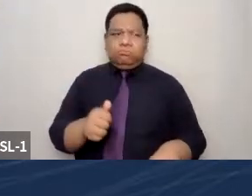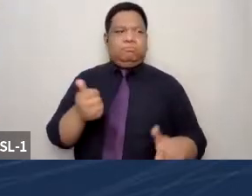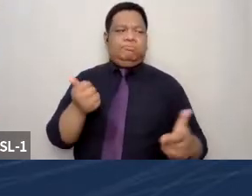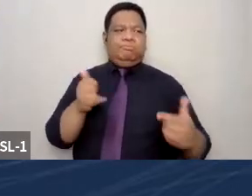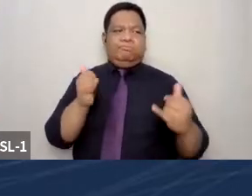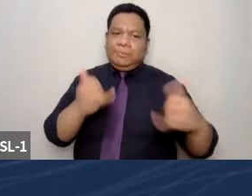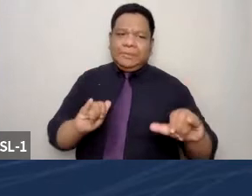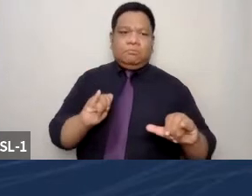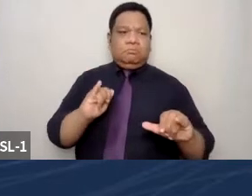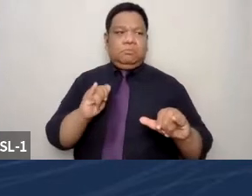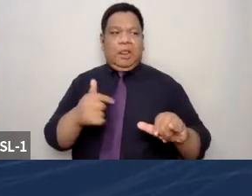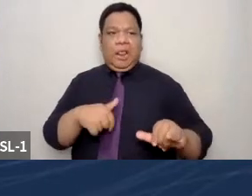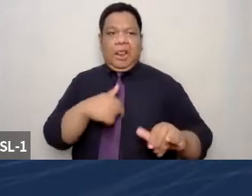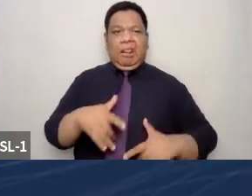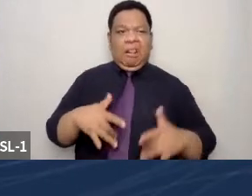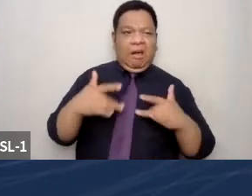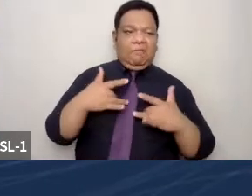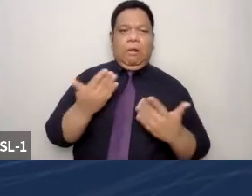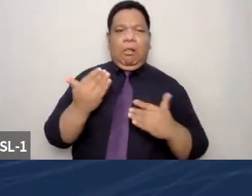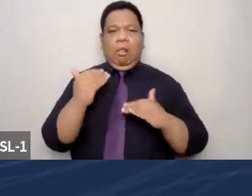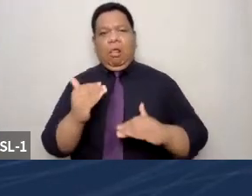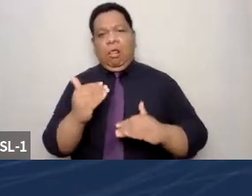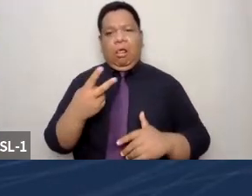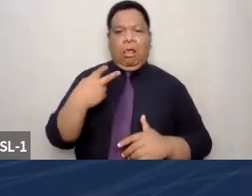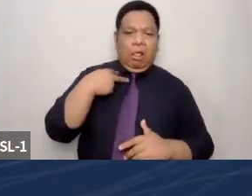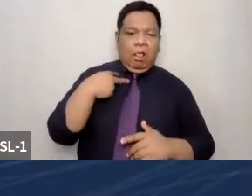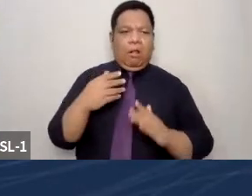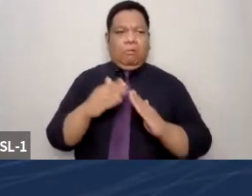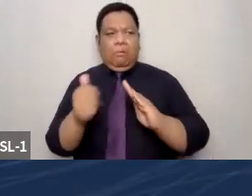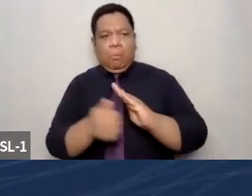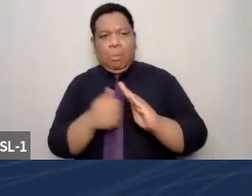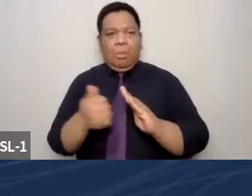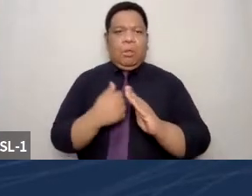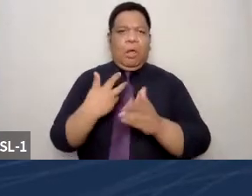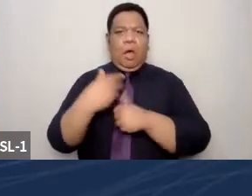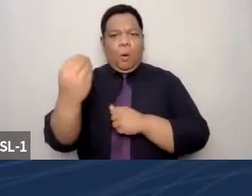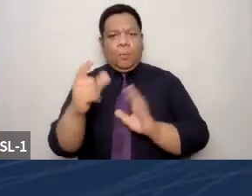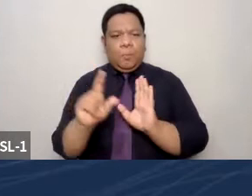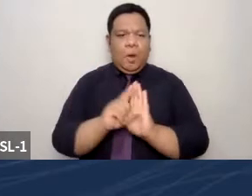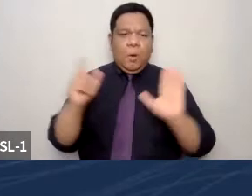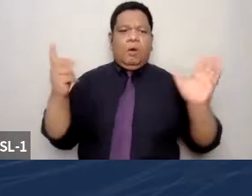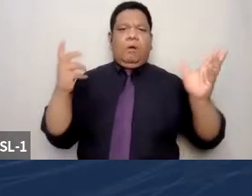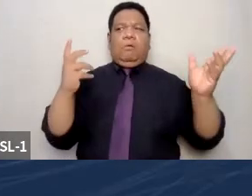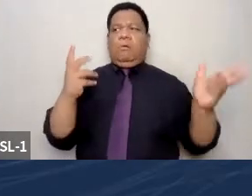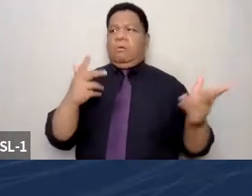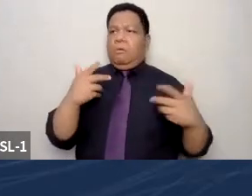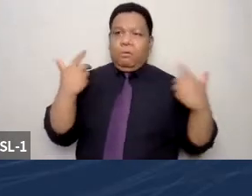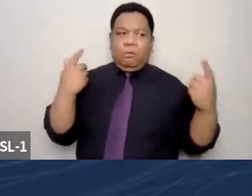We have limited mobilization, it’s hard to go out and go somewhere.